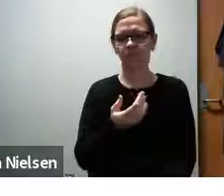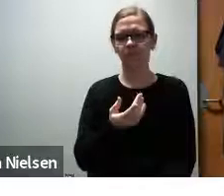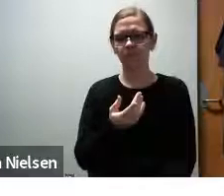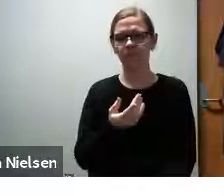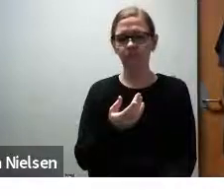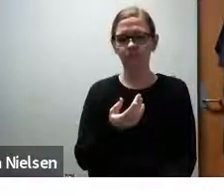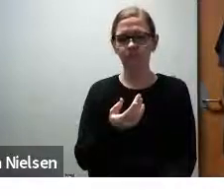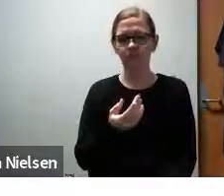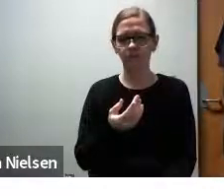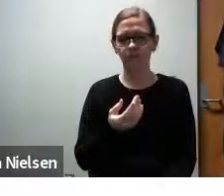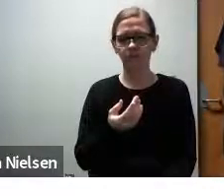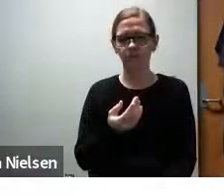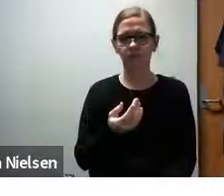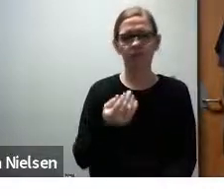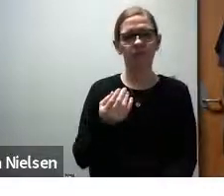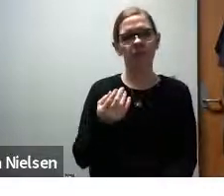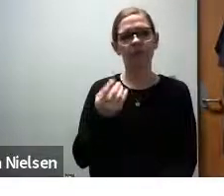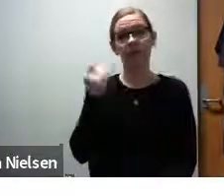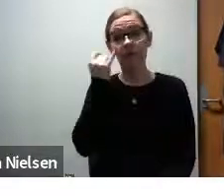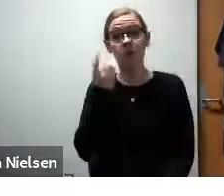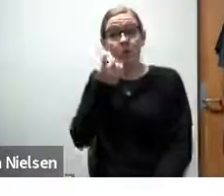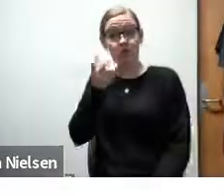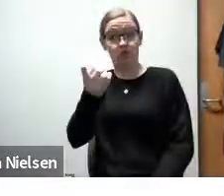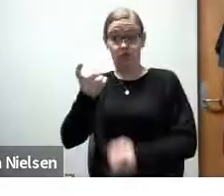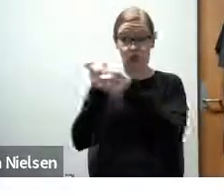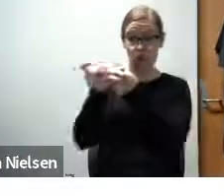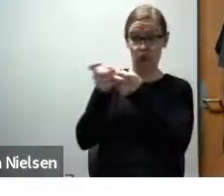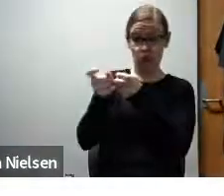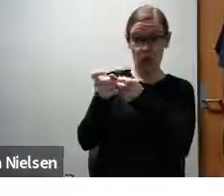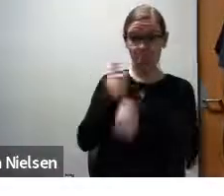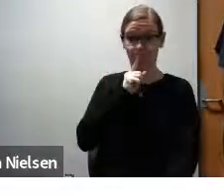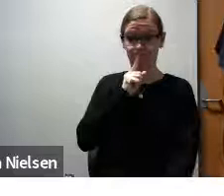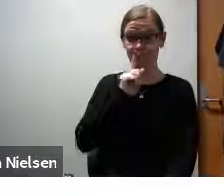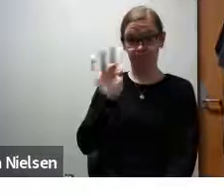Have it where you have the control of them. I think that there's just that delay and if you click it and